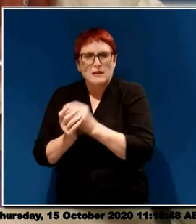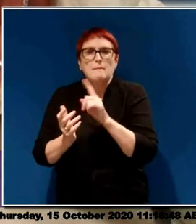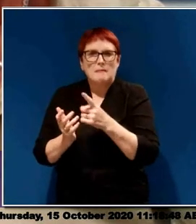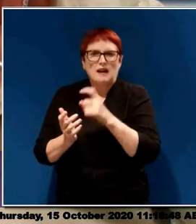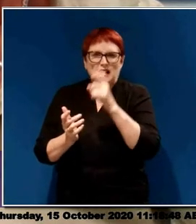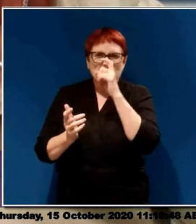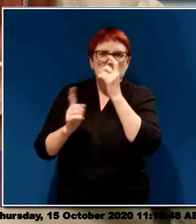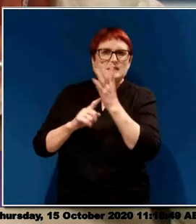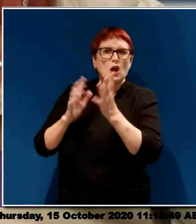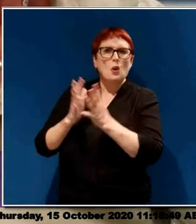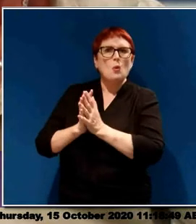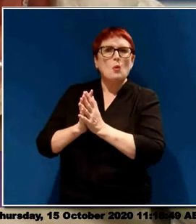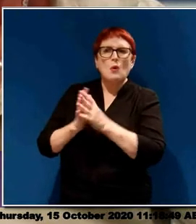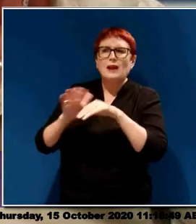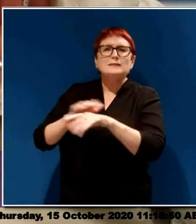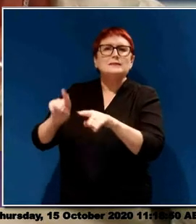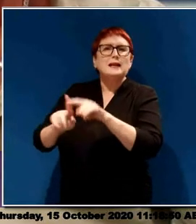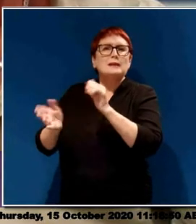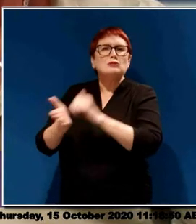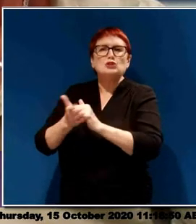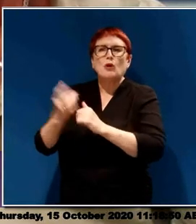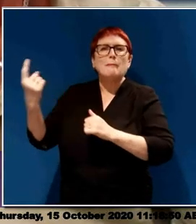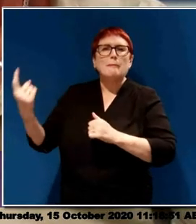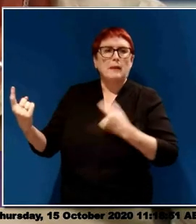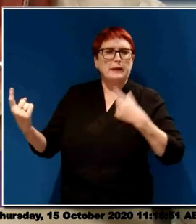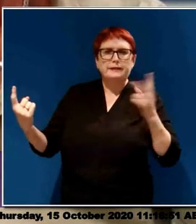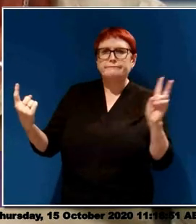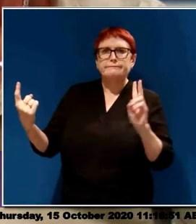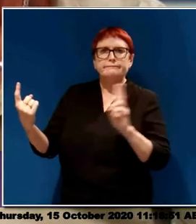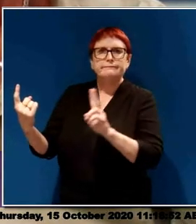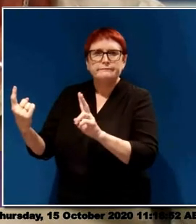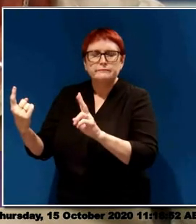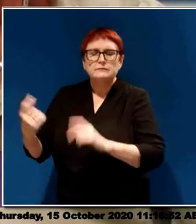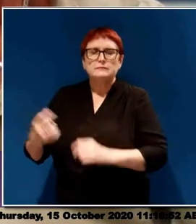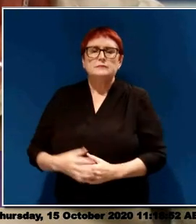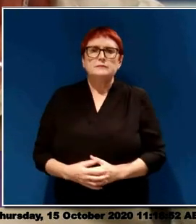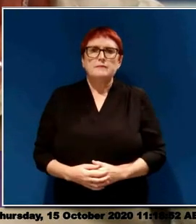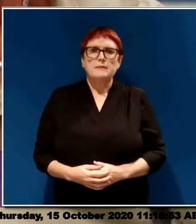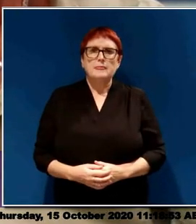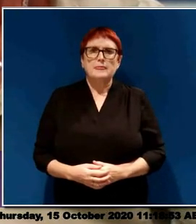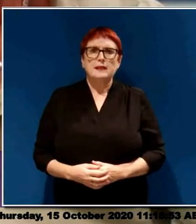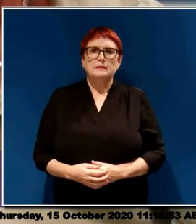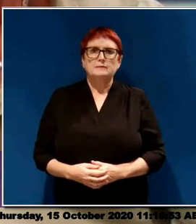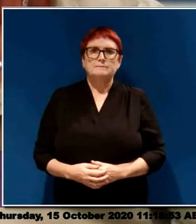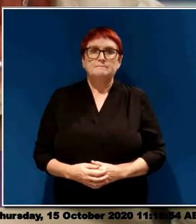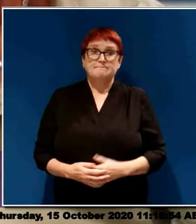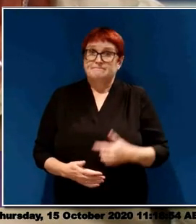and I literally had to hide because I was panicking